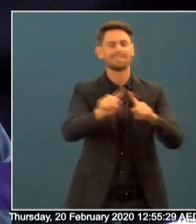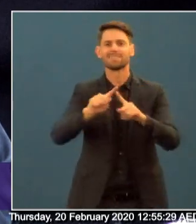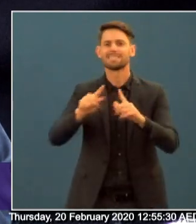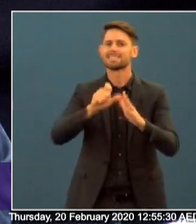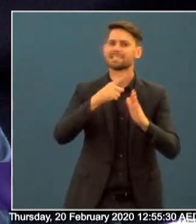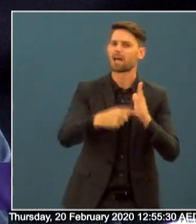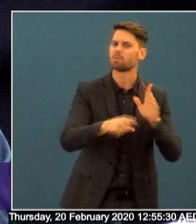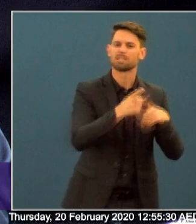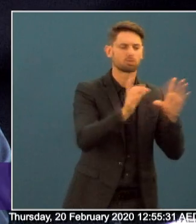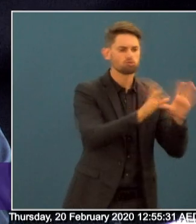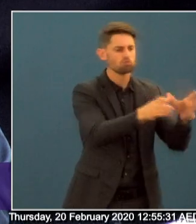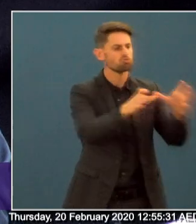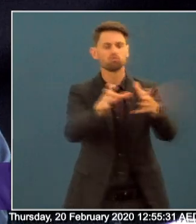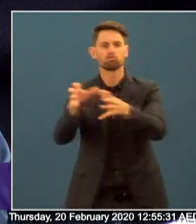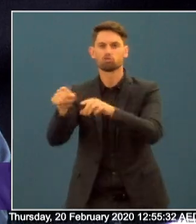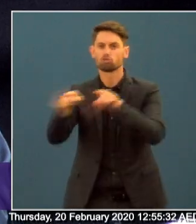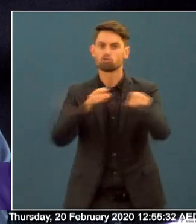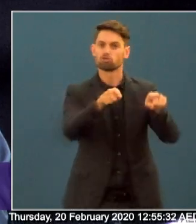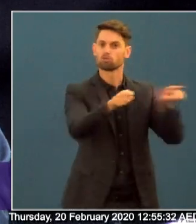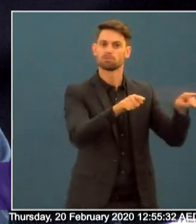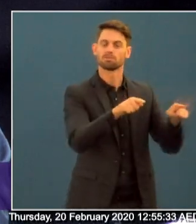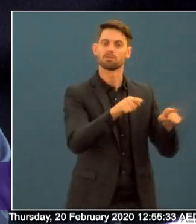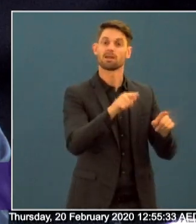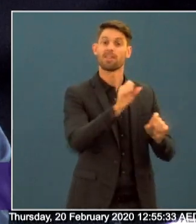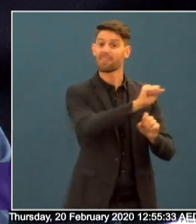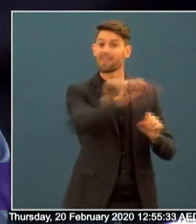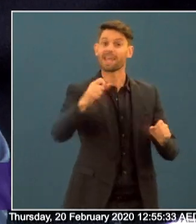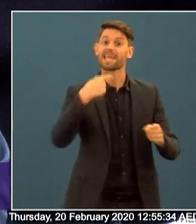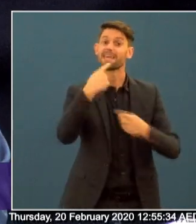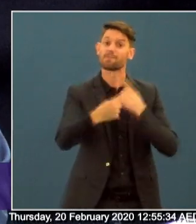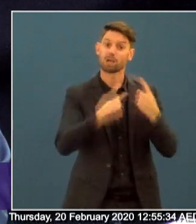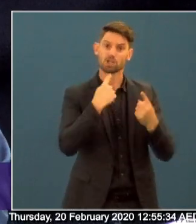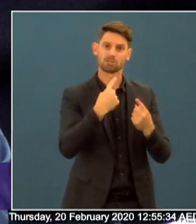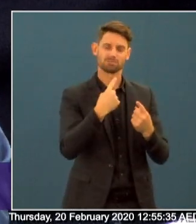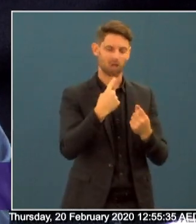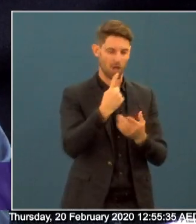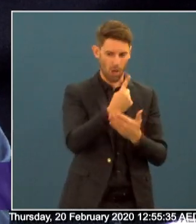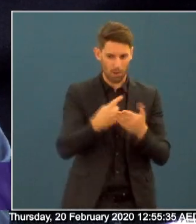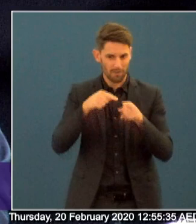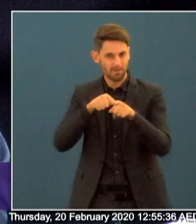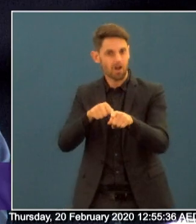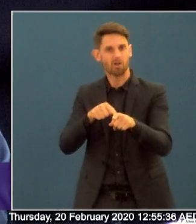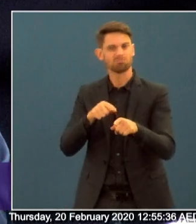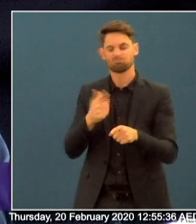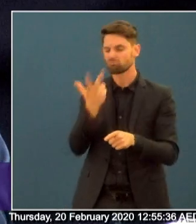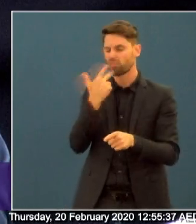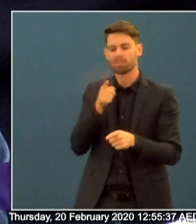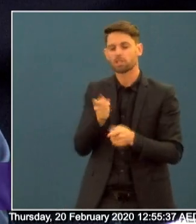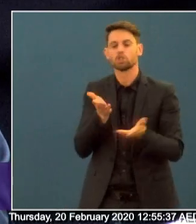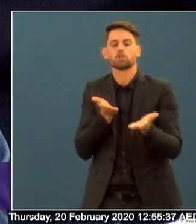often enter into data systems because they're receiving a specific service from that funding body.